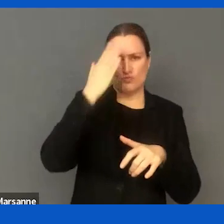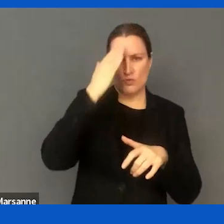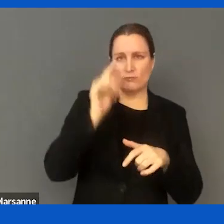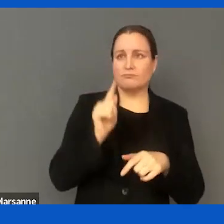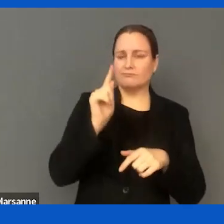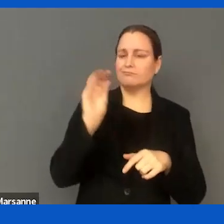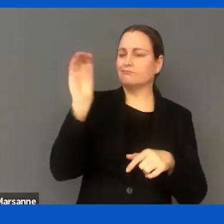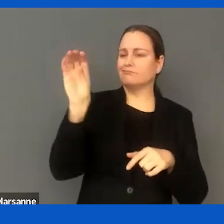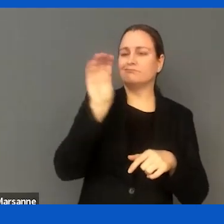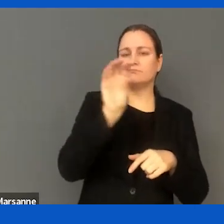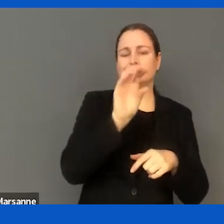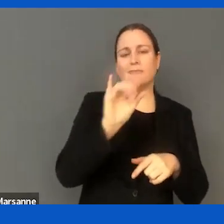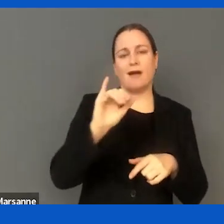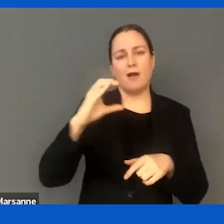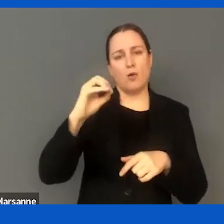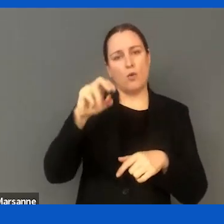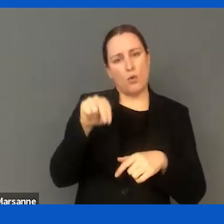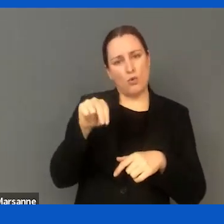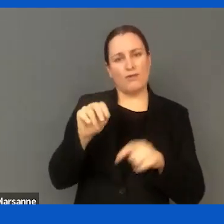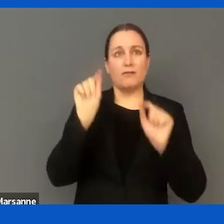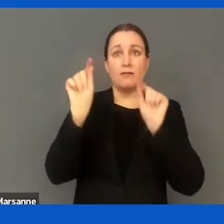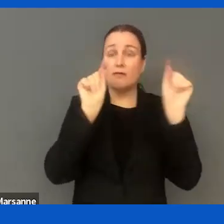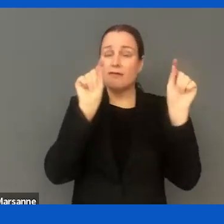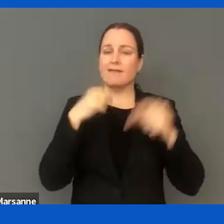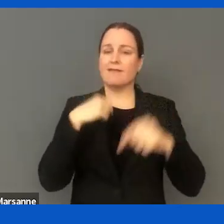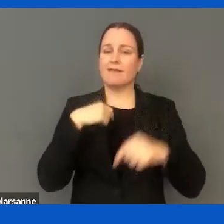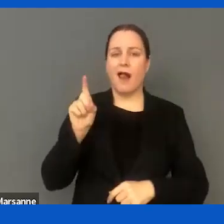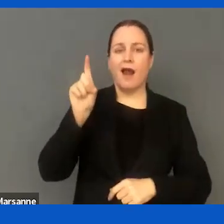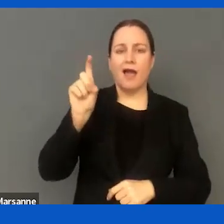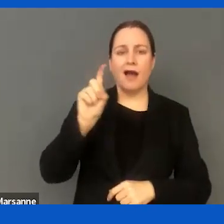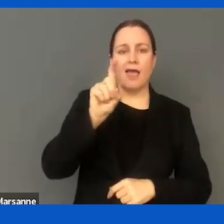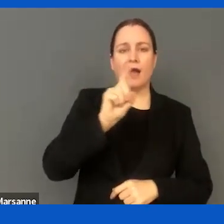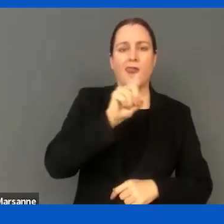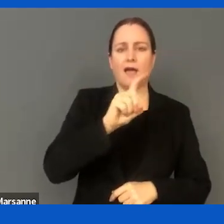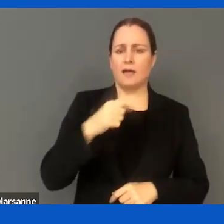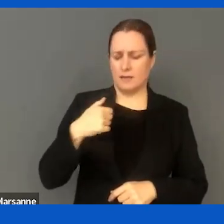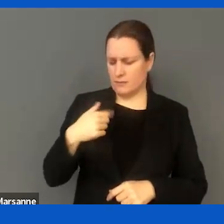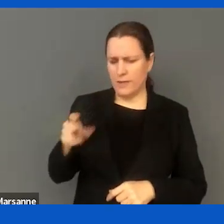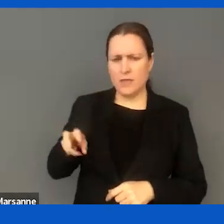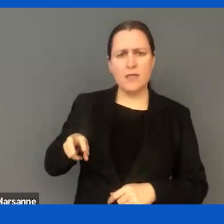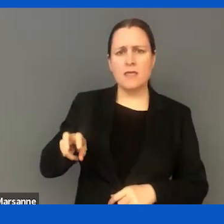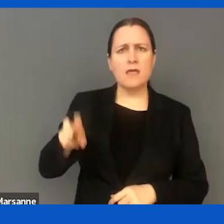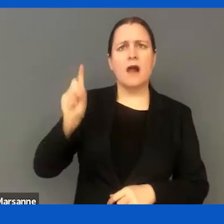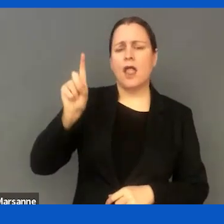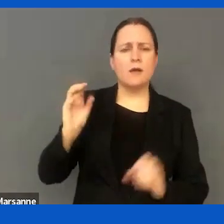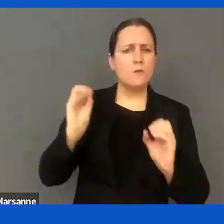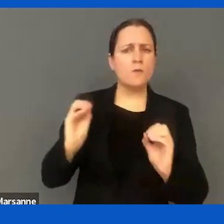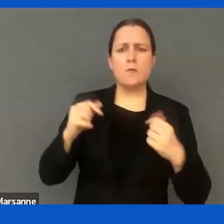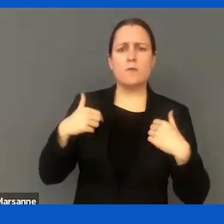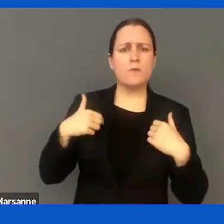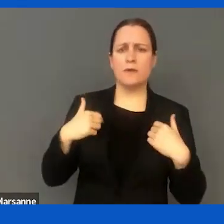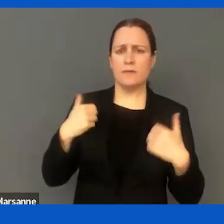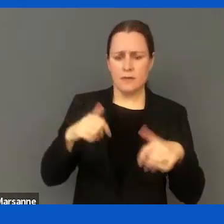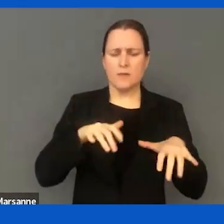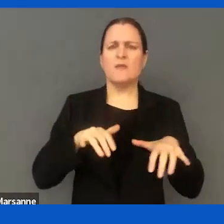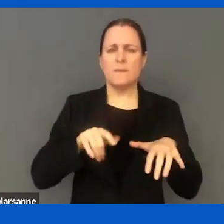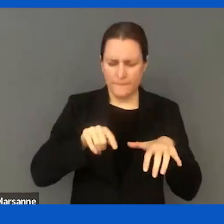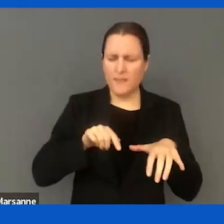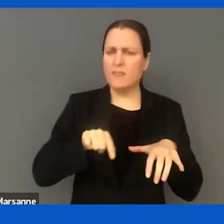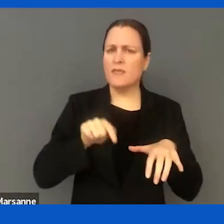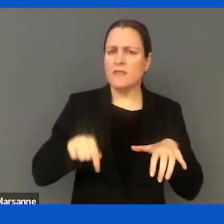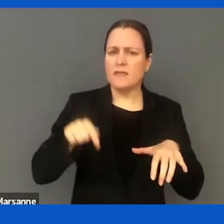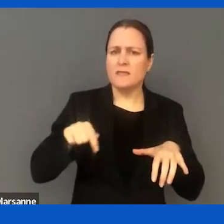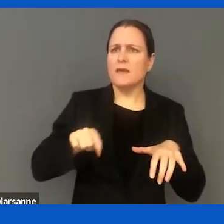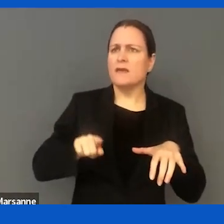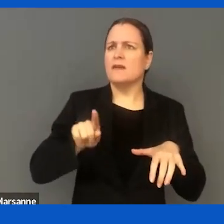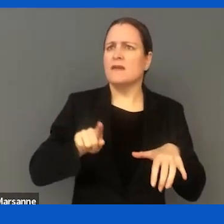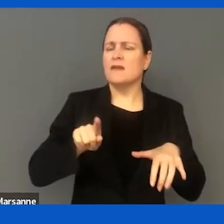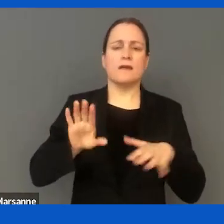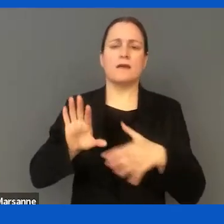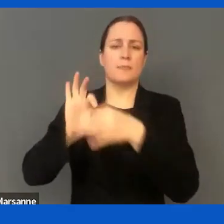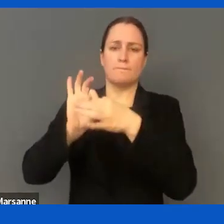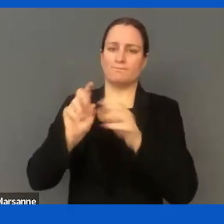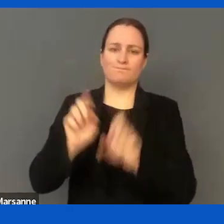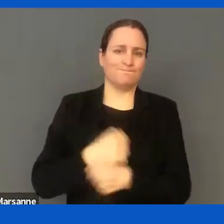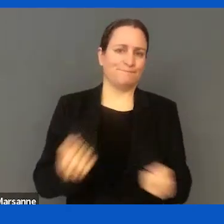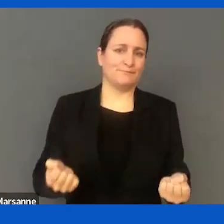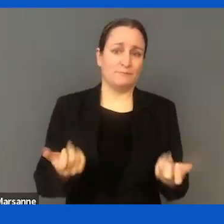keyboard activation. I cannot activate this topic. I can't close the solution. Also the